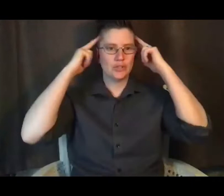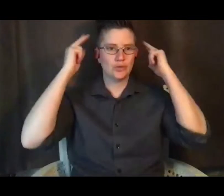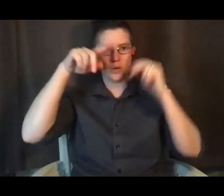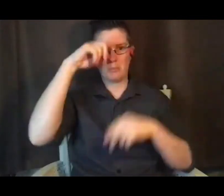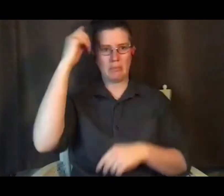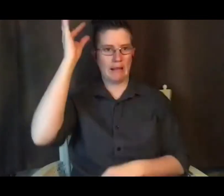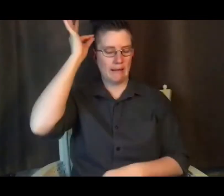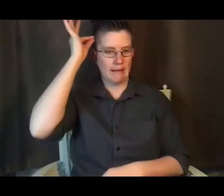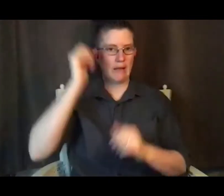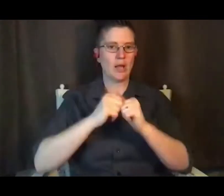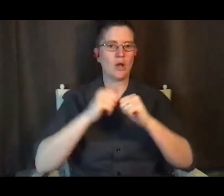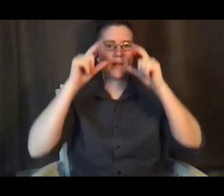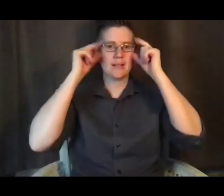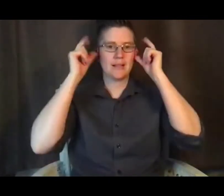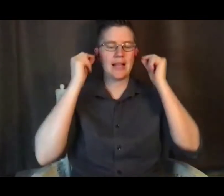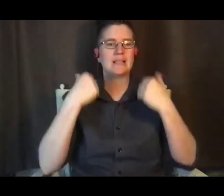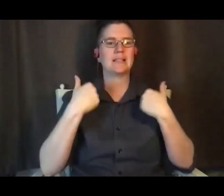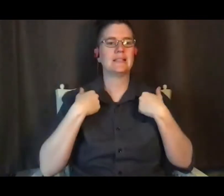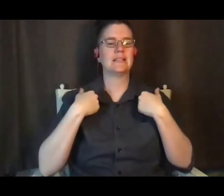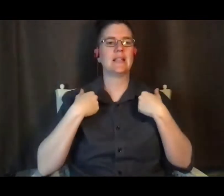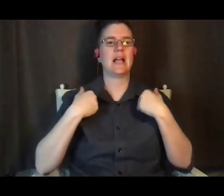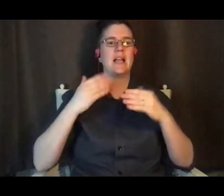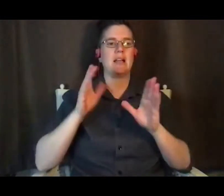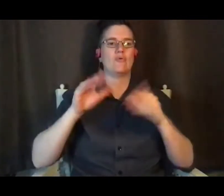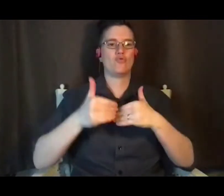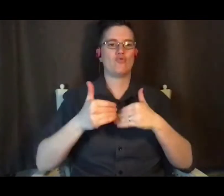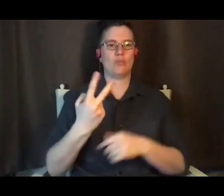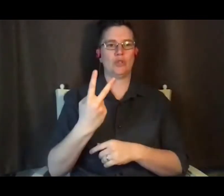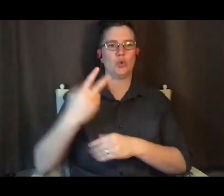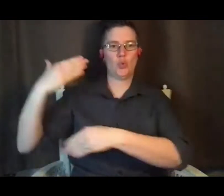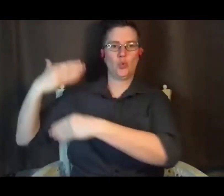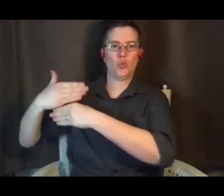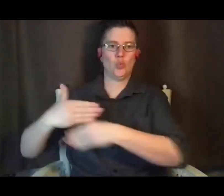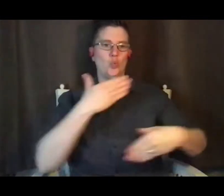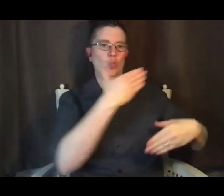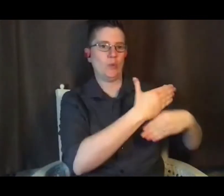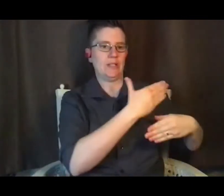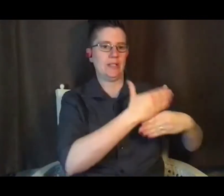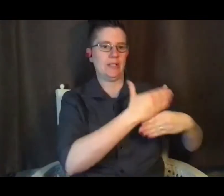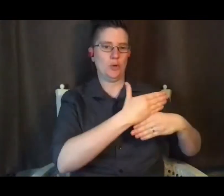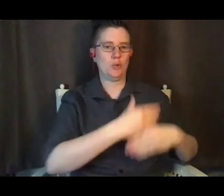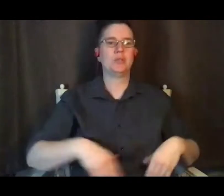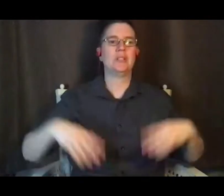that has two windows of blinds behind me and a plant that probably needs help because i